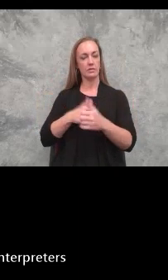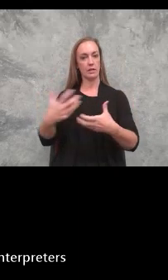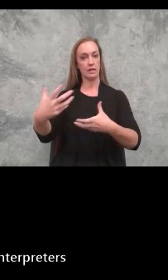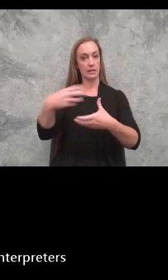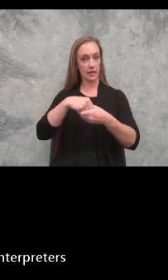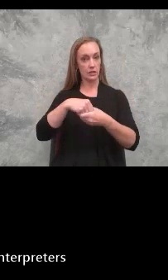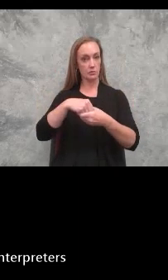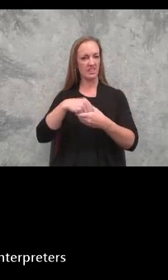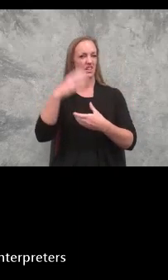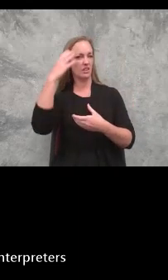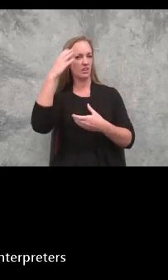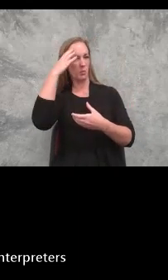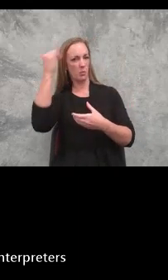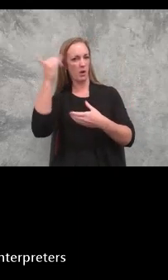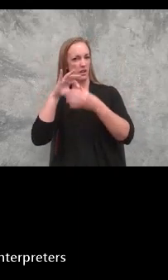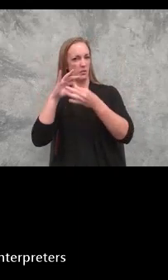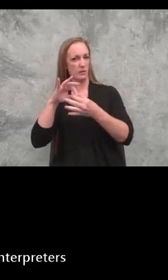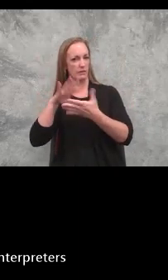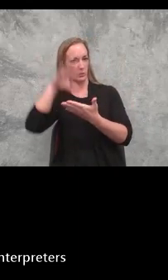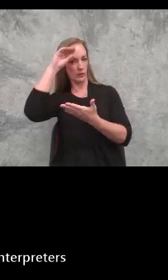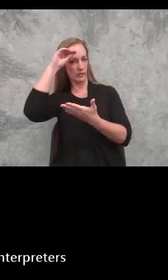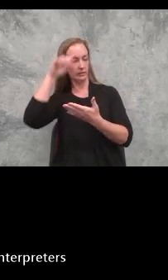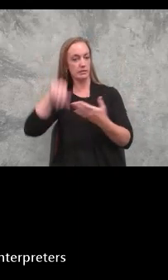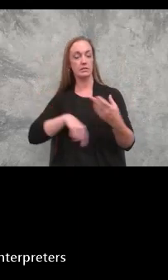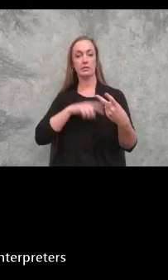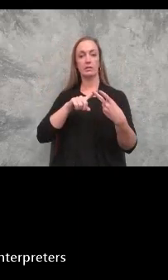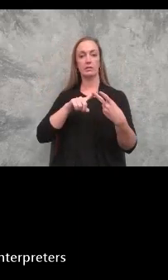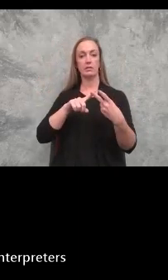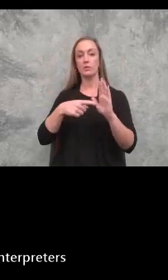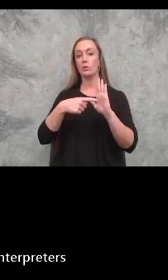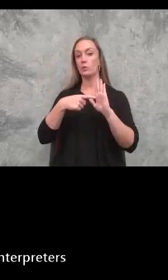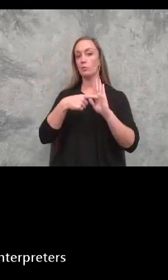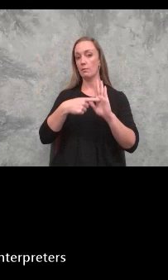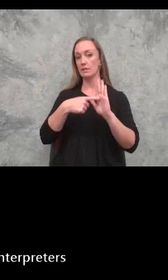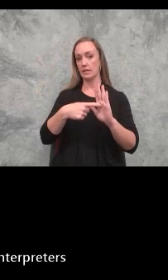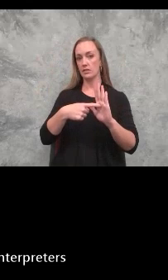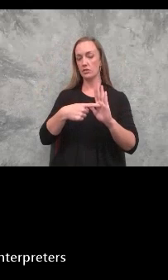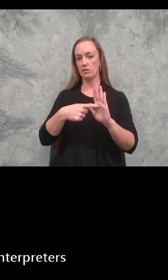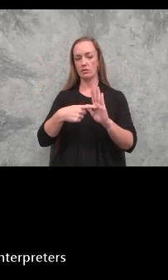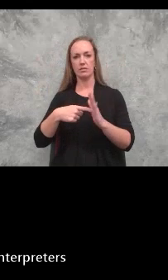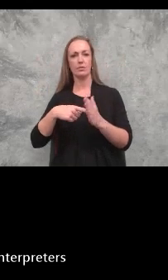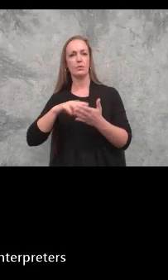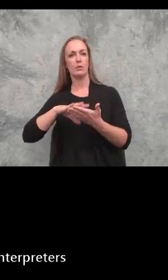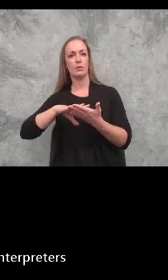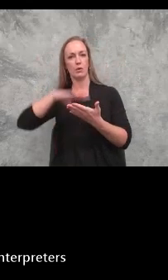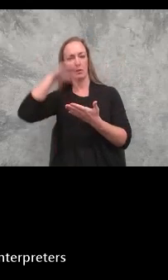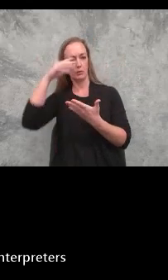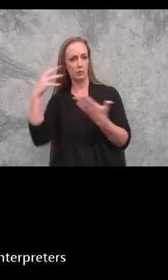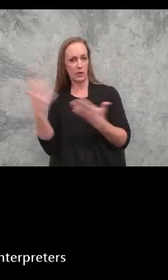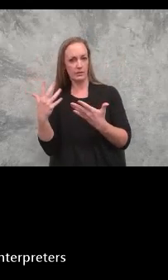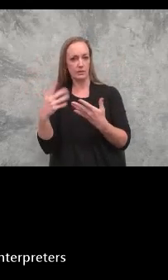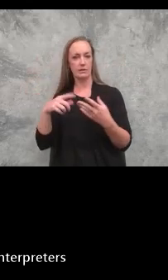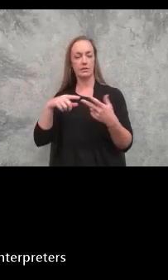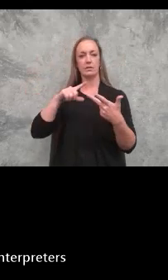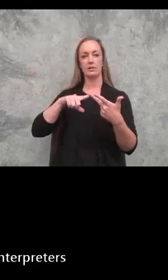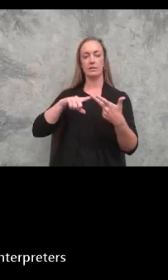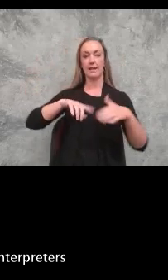the why of learning; representation, the what of learning and action and engagement, the how of